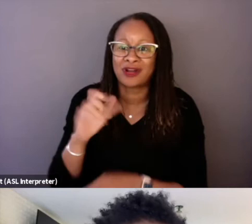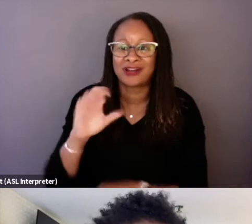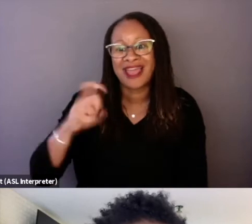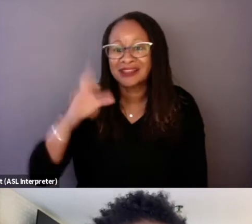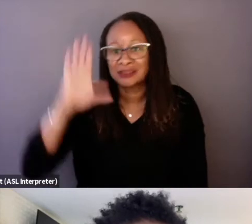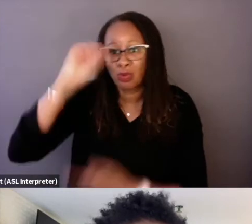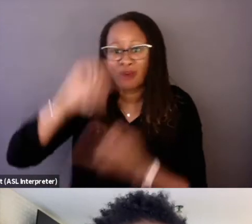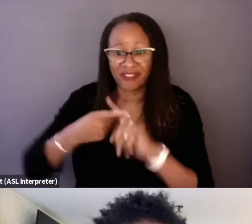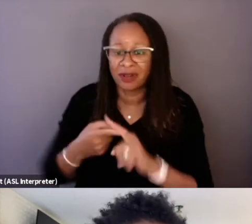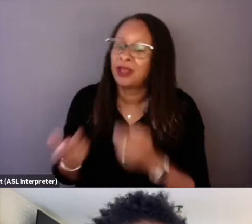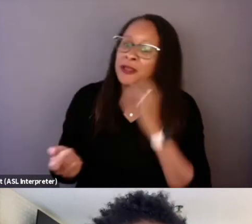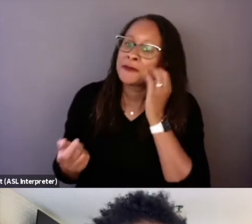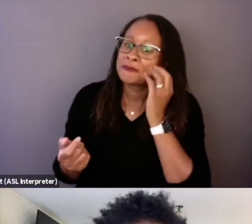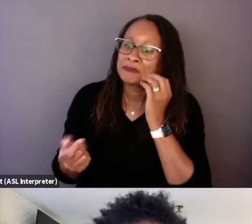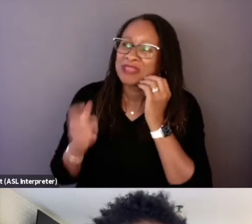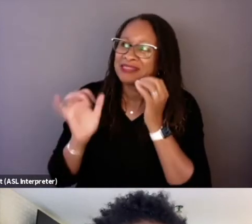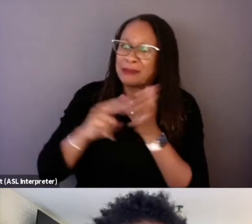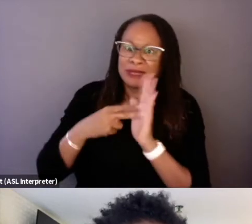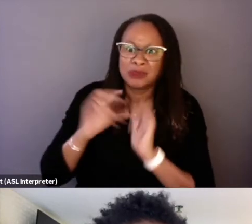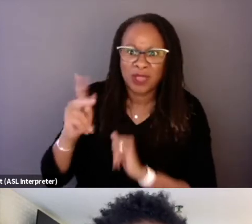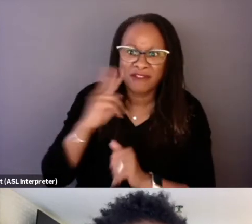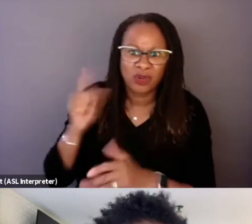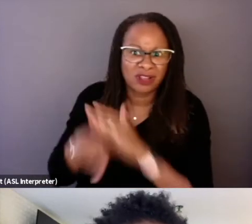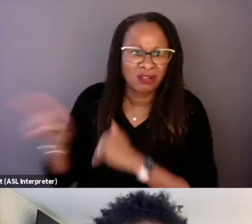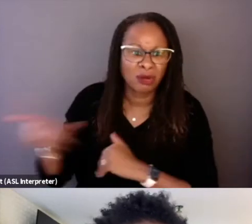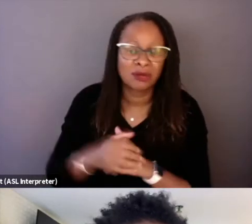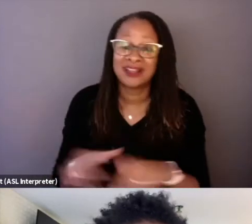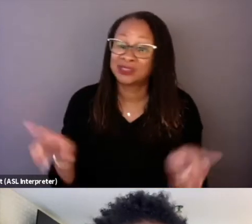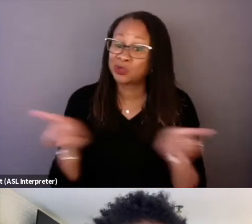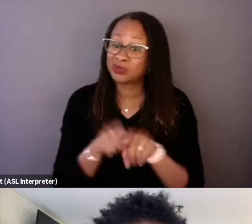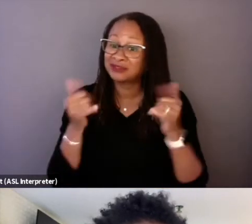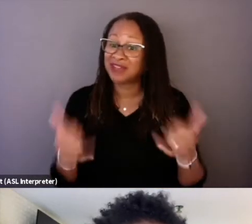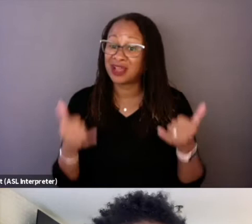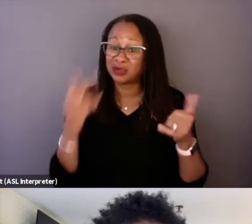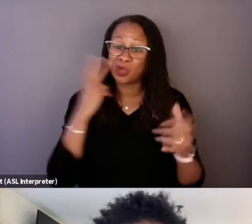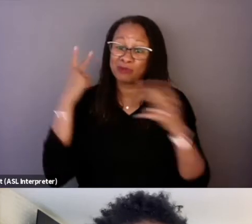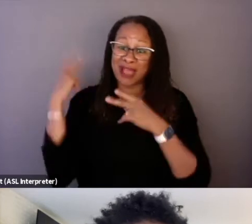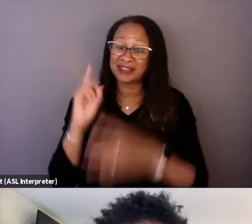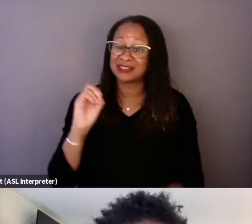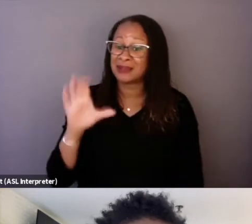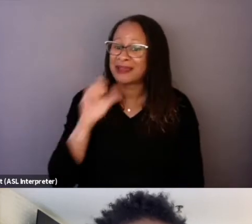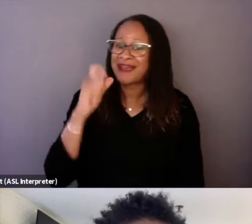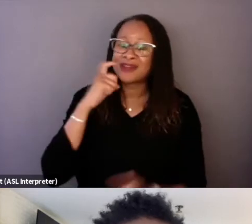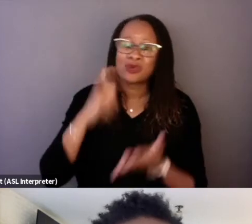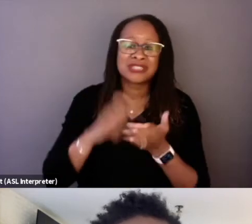I mean, easy to look back at this documentary and not notice kind of how certain subjects were